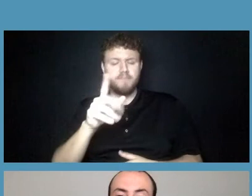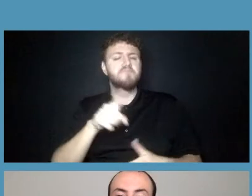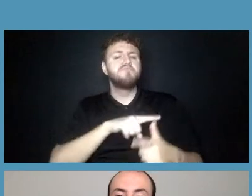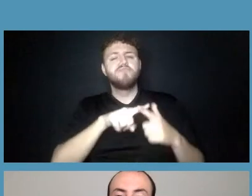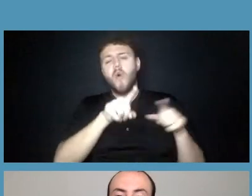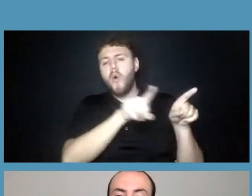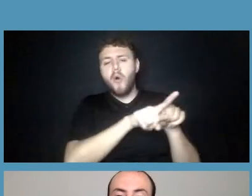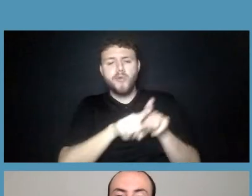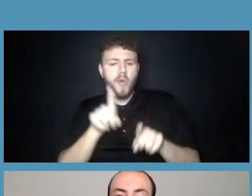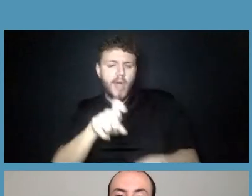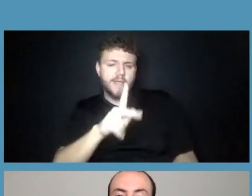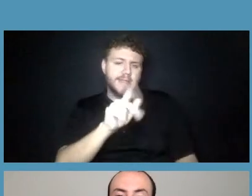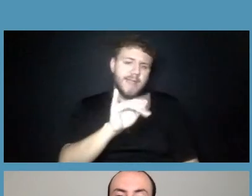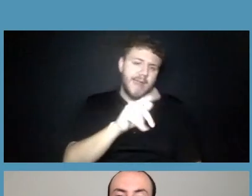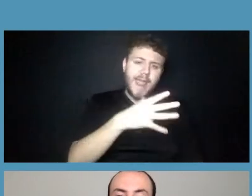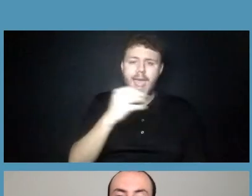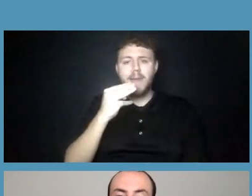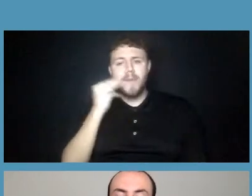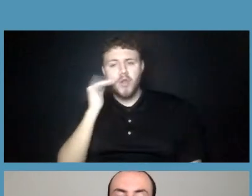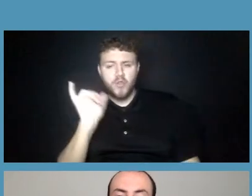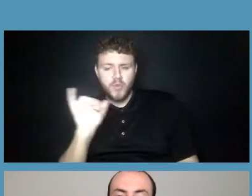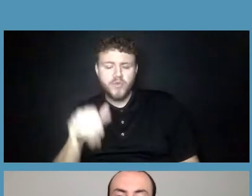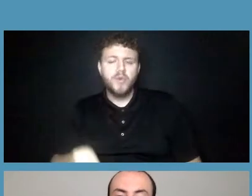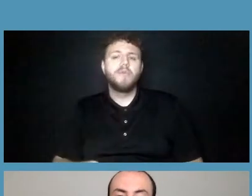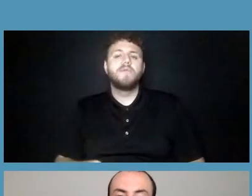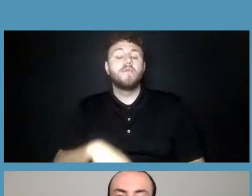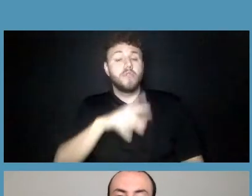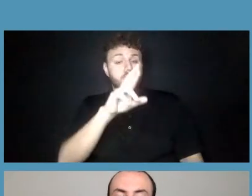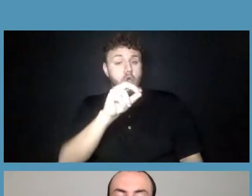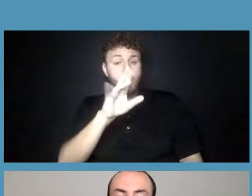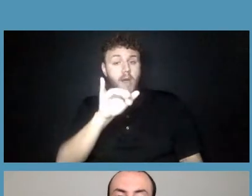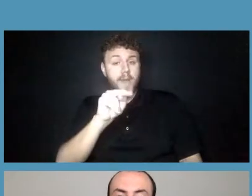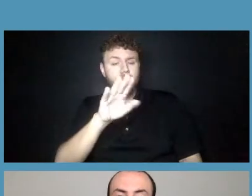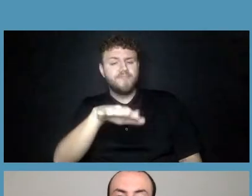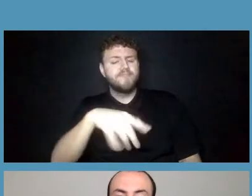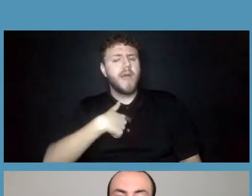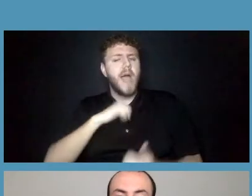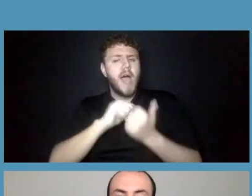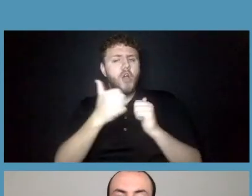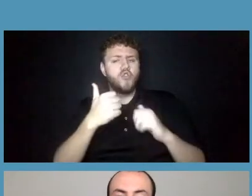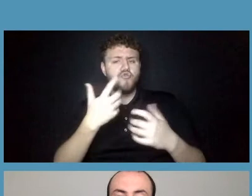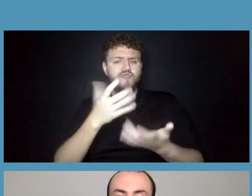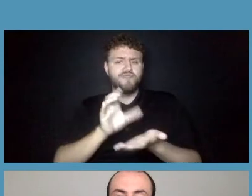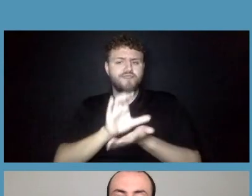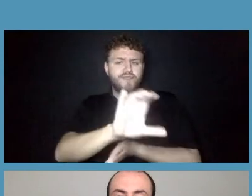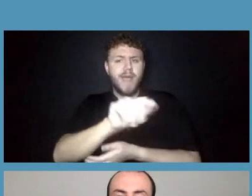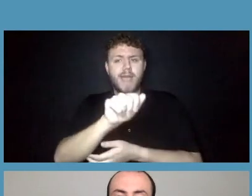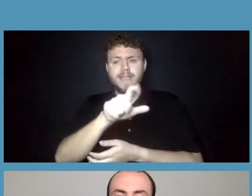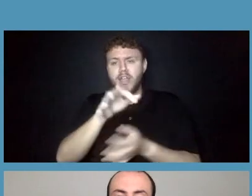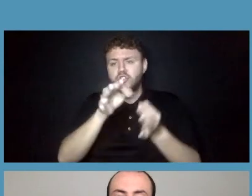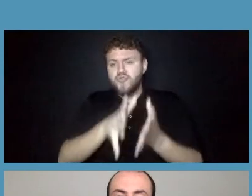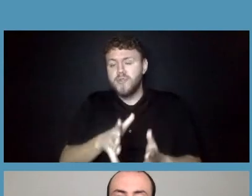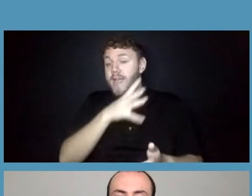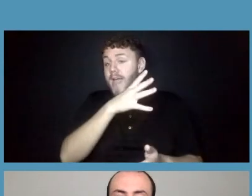and Meredith to weigh in. So Robin, how do you fund ASL interpreters and human created